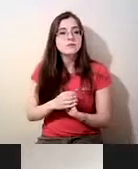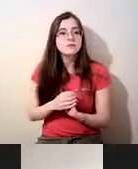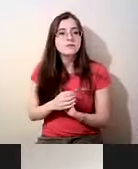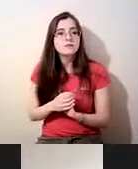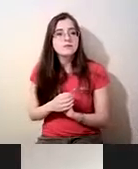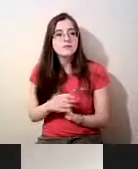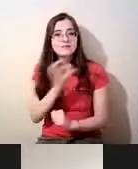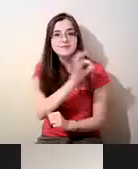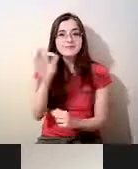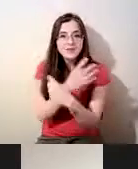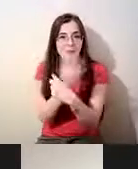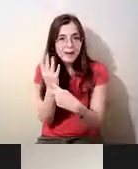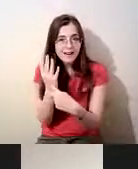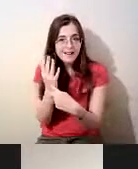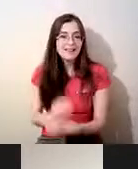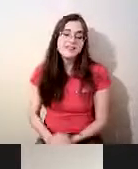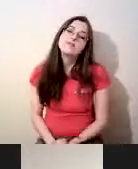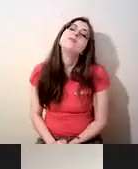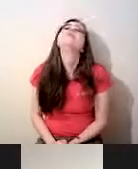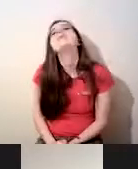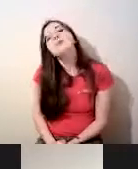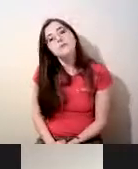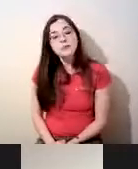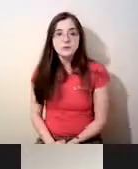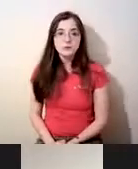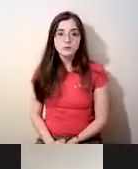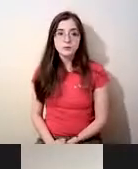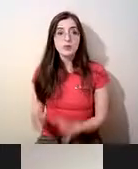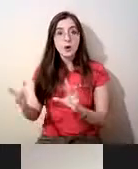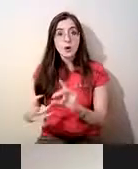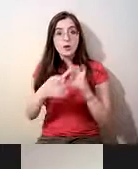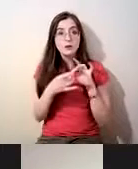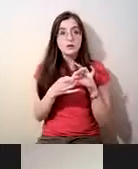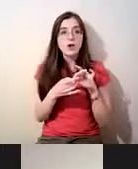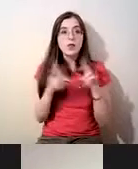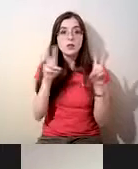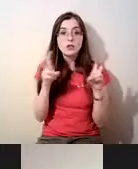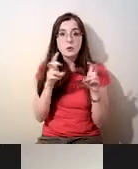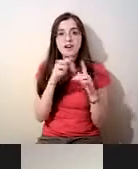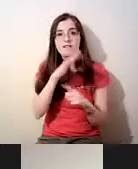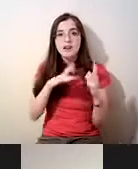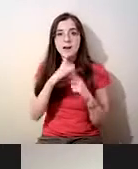to put to panelists and touching up on the on the topics of climate change and its specific